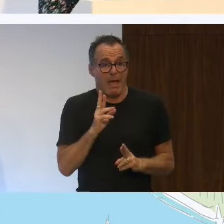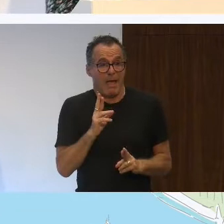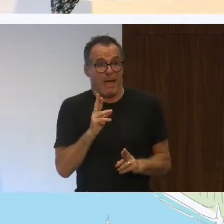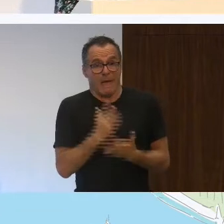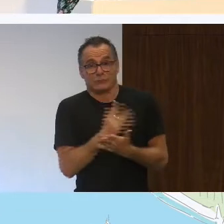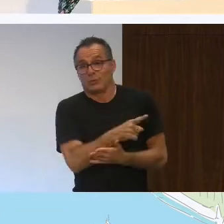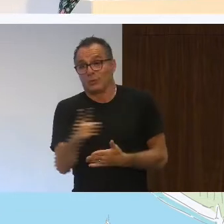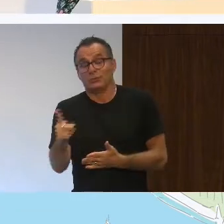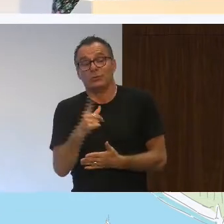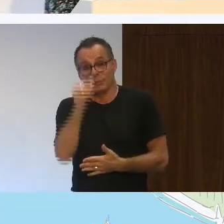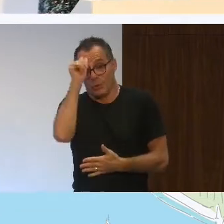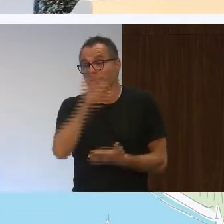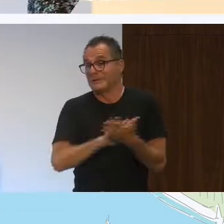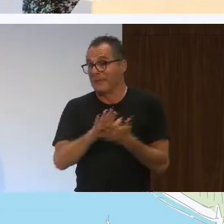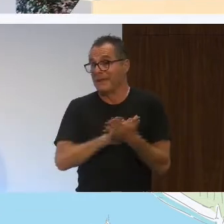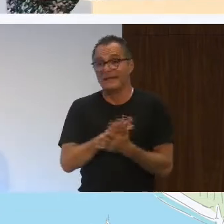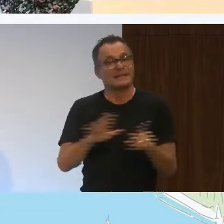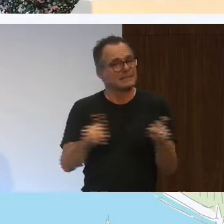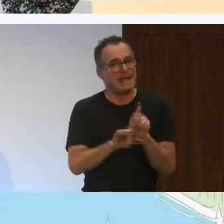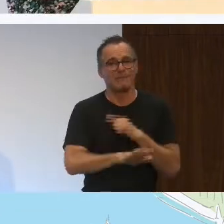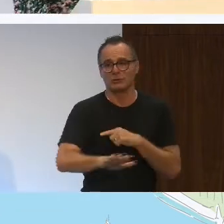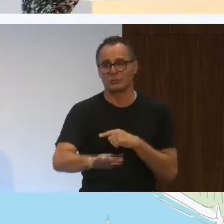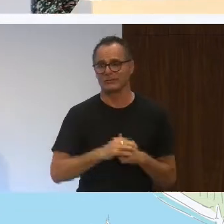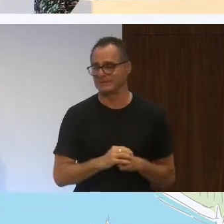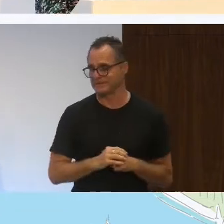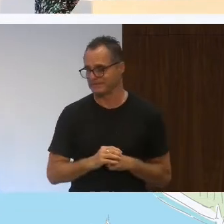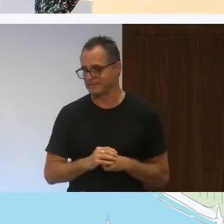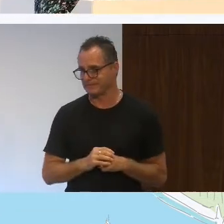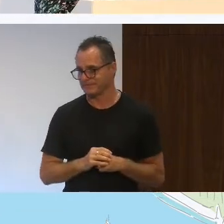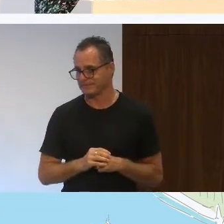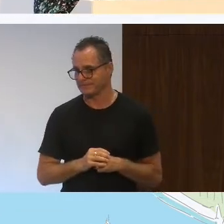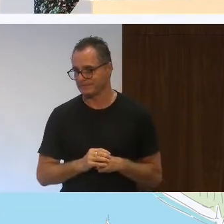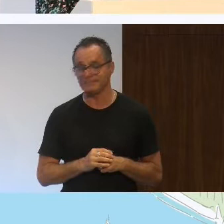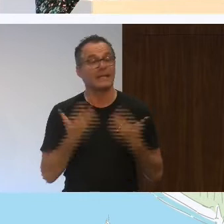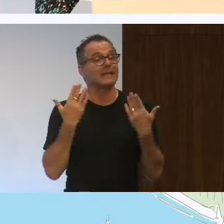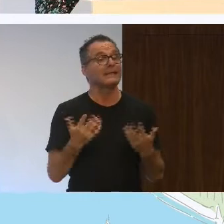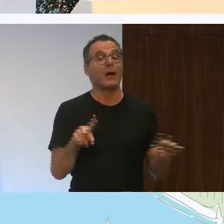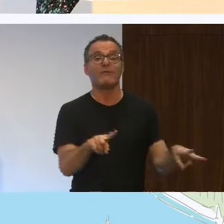And they're very similar in children, too. I'm going to show you this video of this young boy